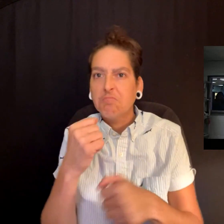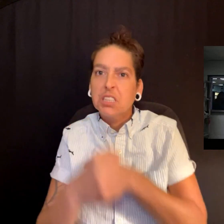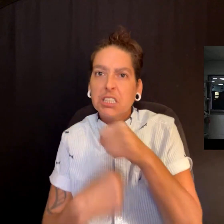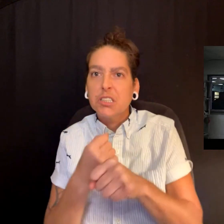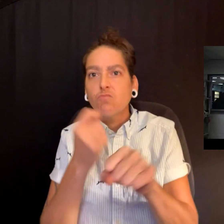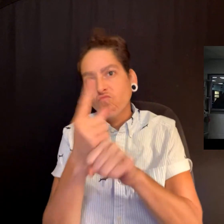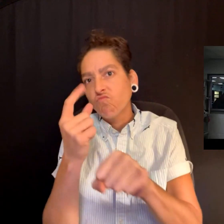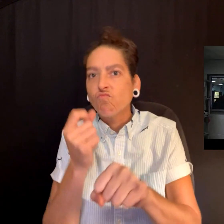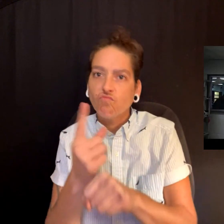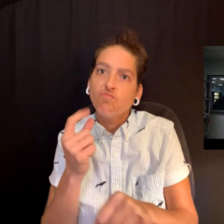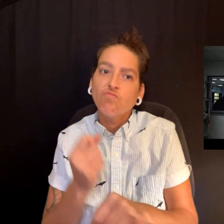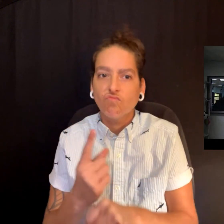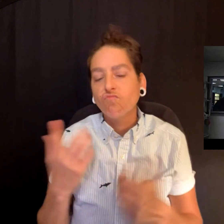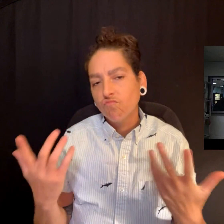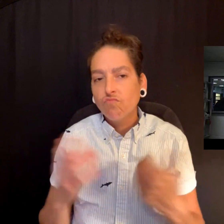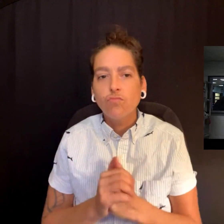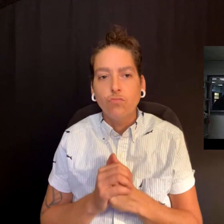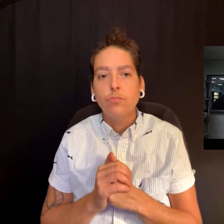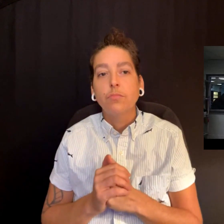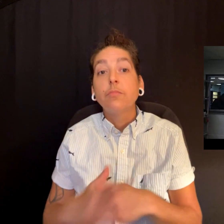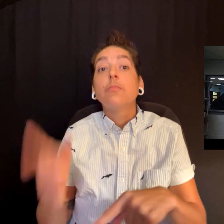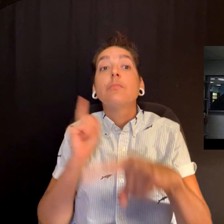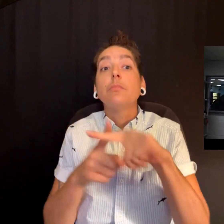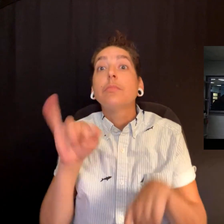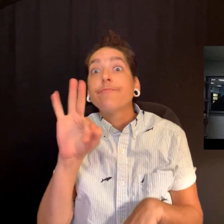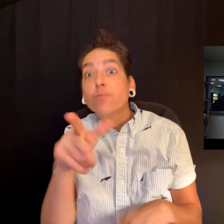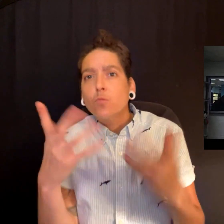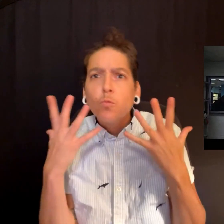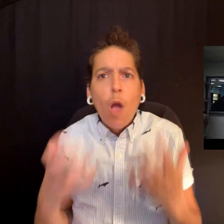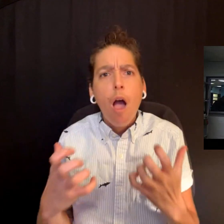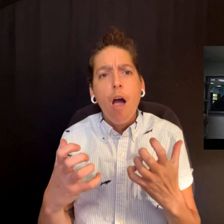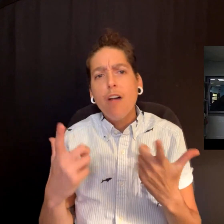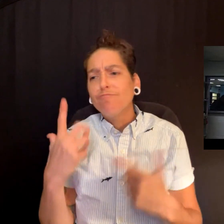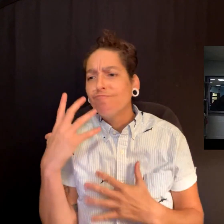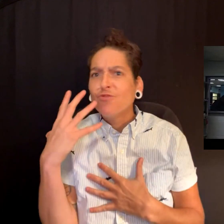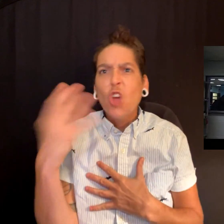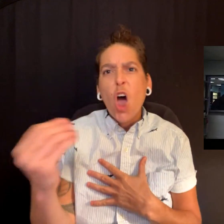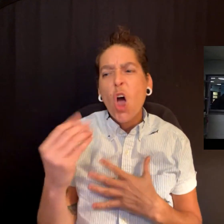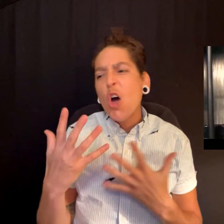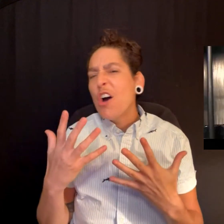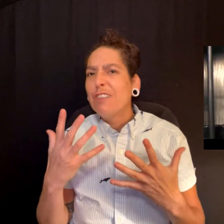every five to seven years. It's important for dogs and cats to get Wellness exams at least once a year.